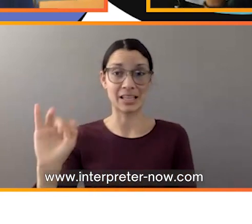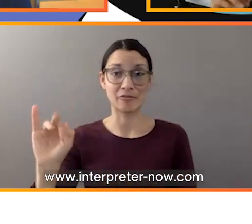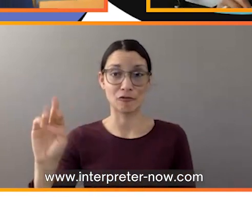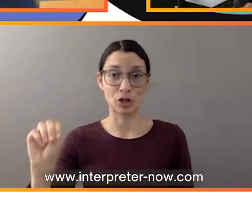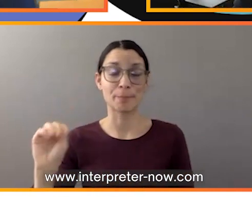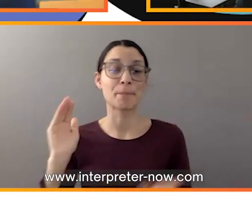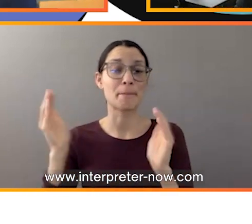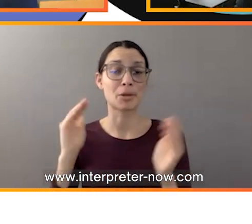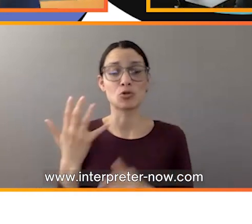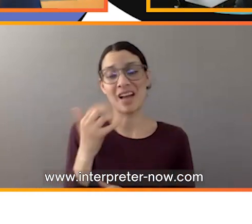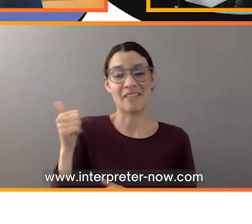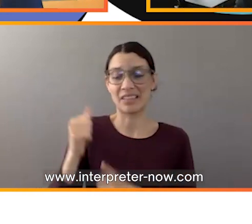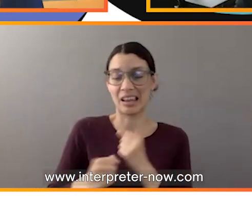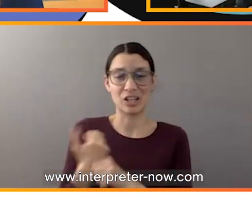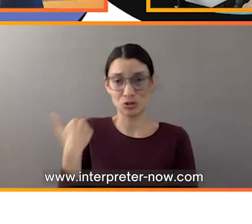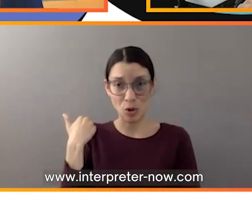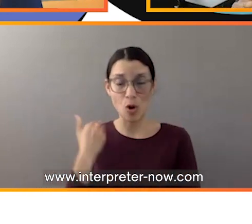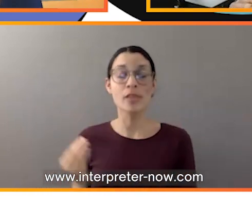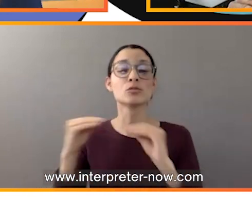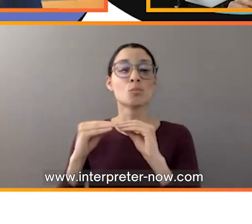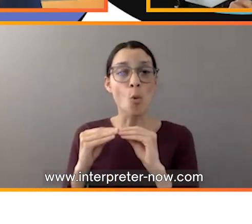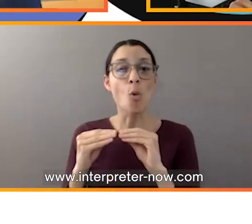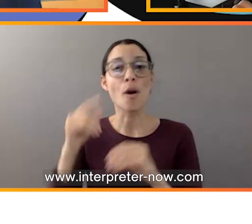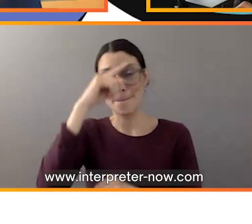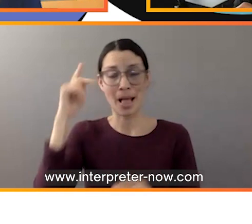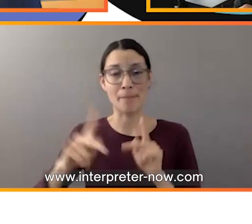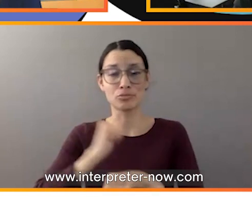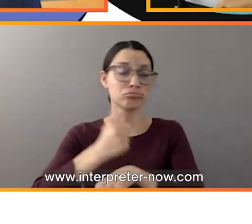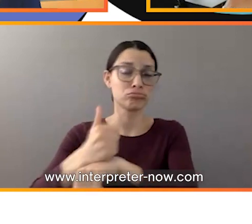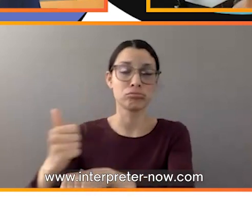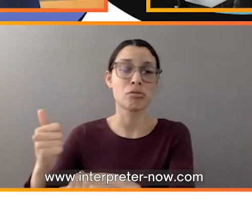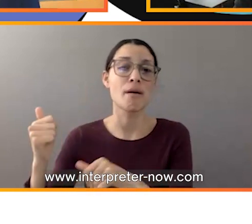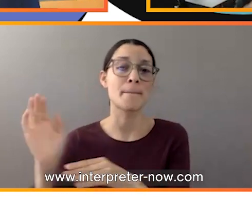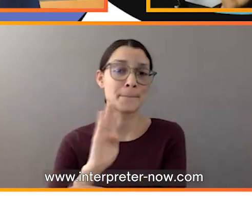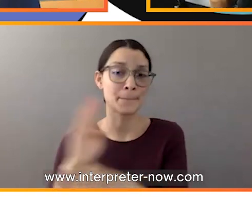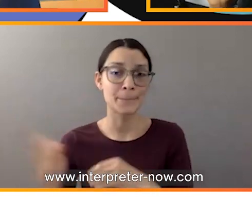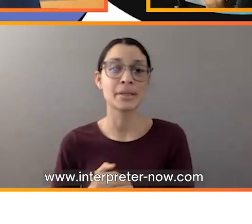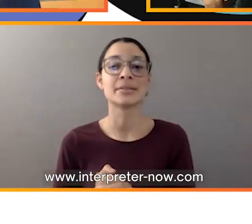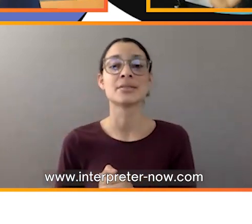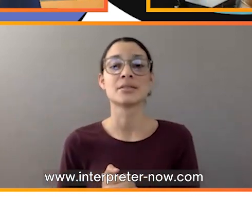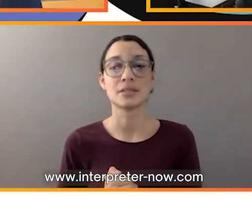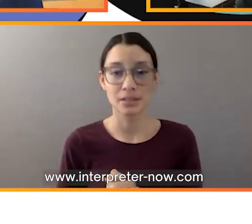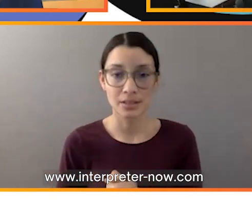They went up, like you're saying, in 2022, and now they're going back down again because of the market.